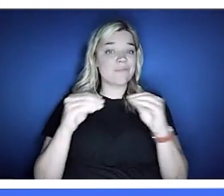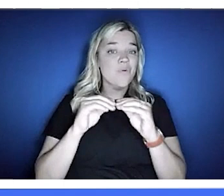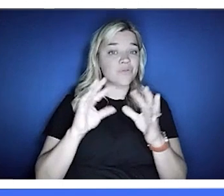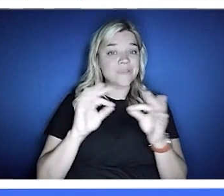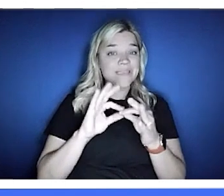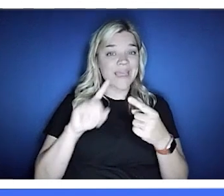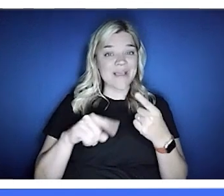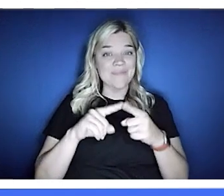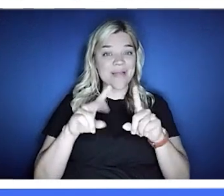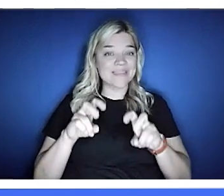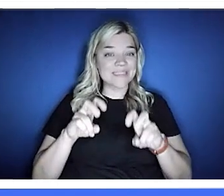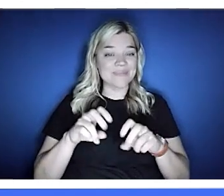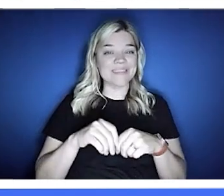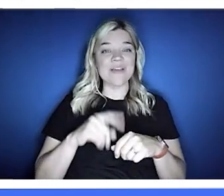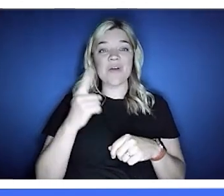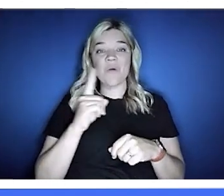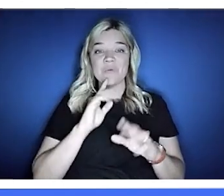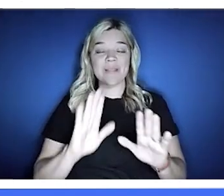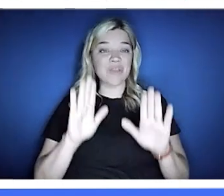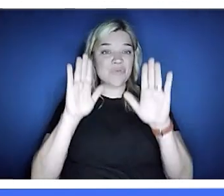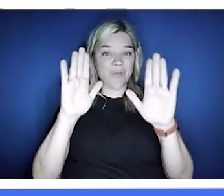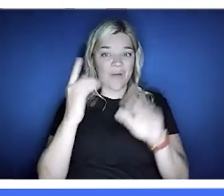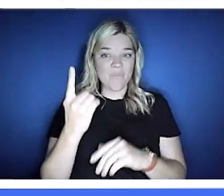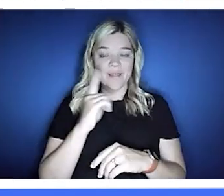One of the really great ones was the disability